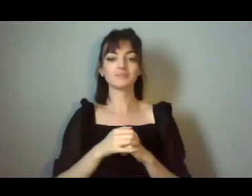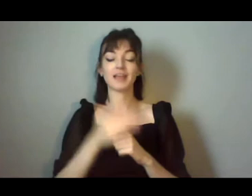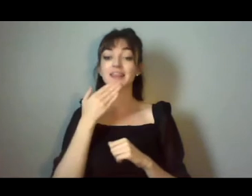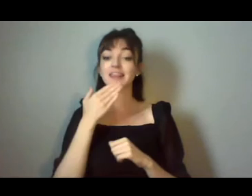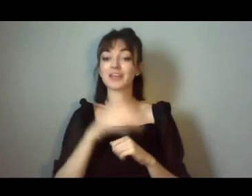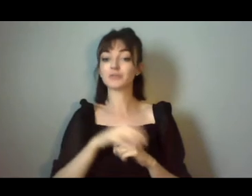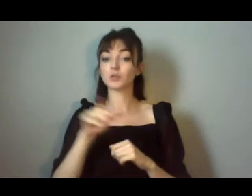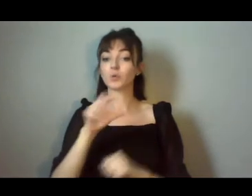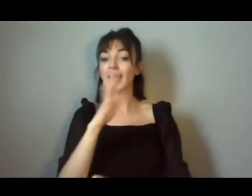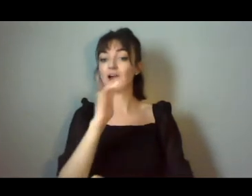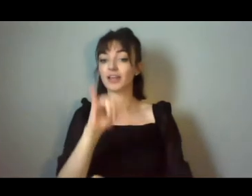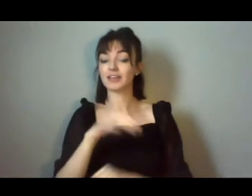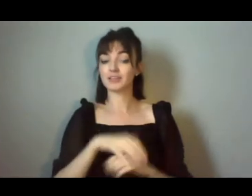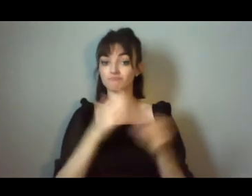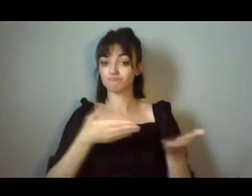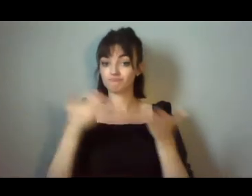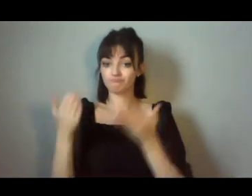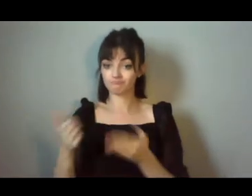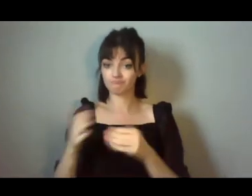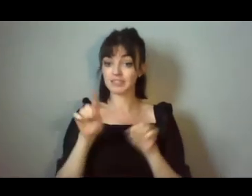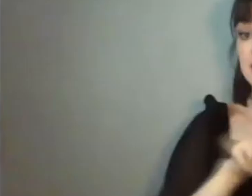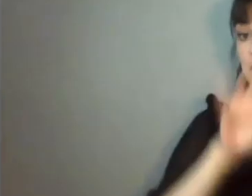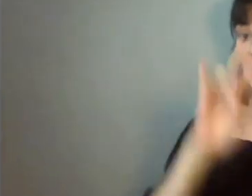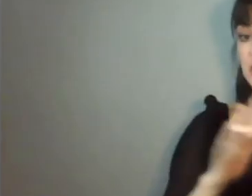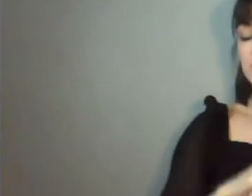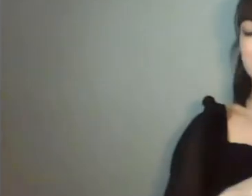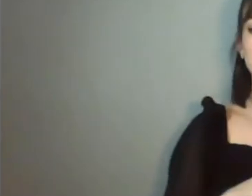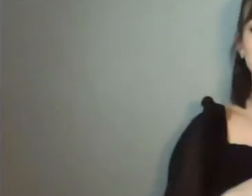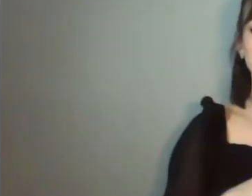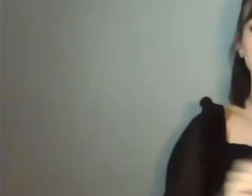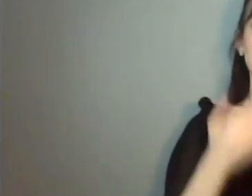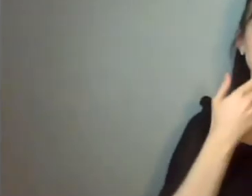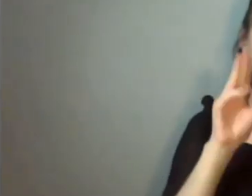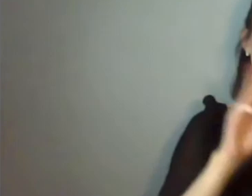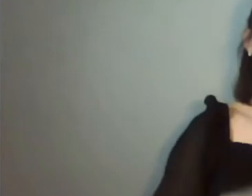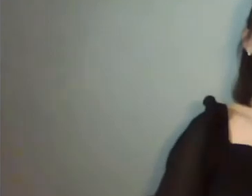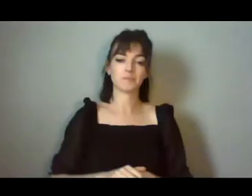over to you, same question >>: Thanks Patricia, it's important to say at the